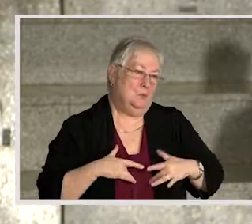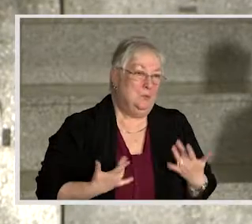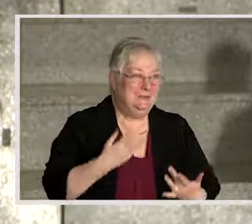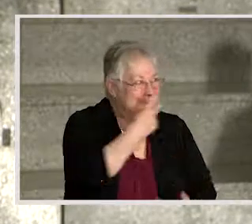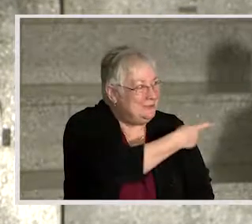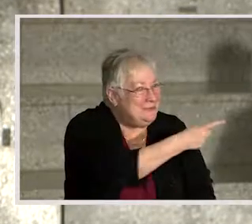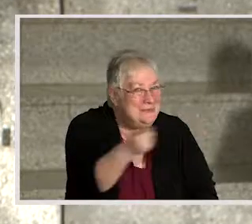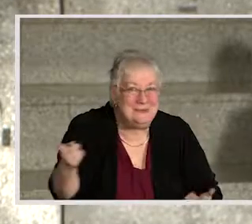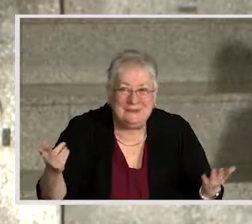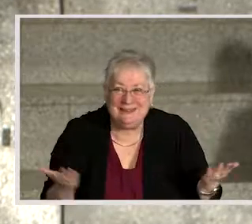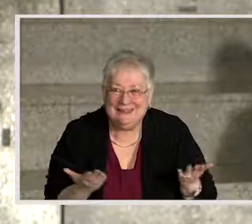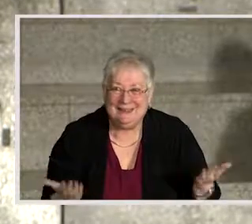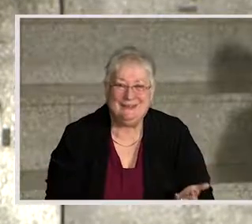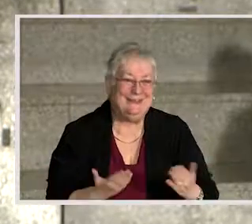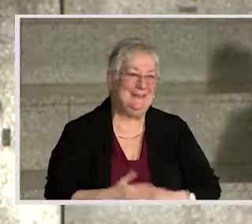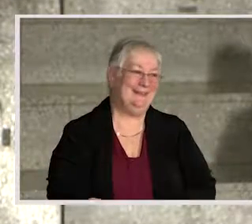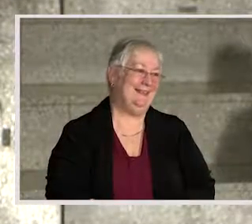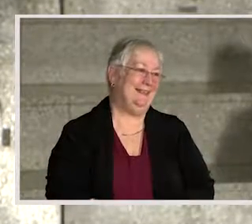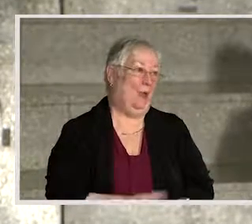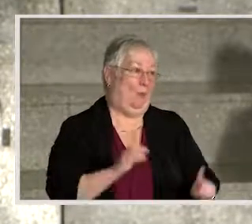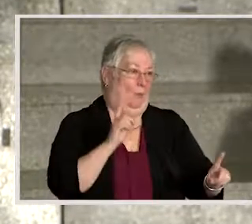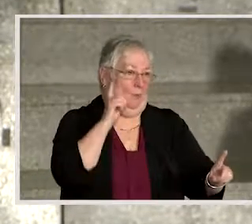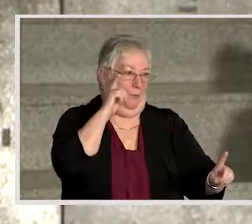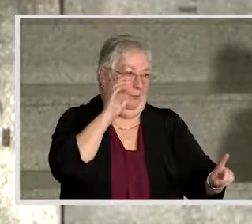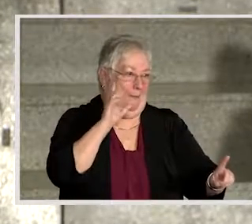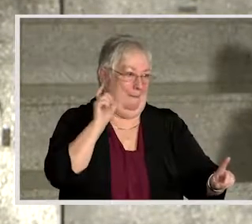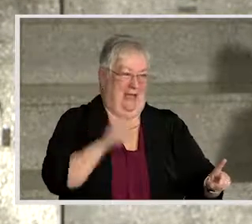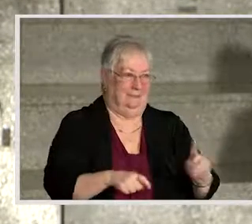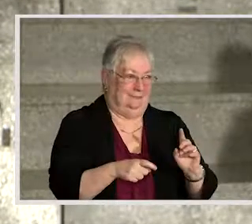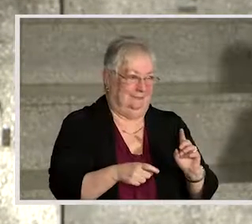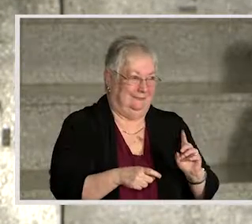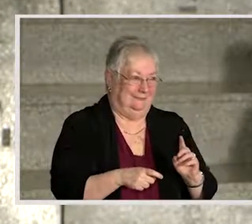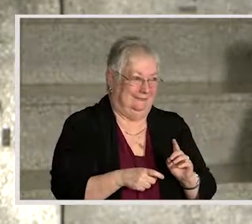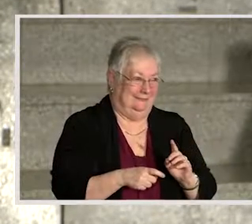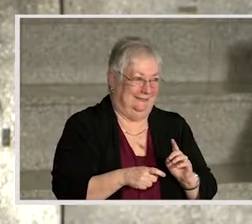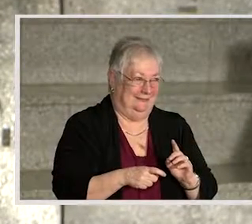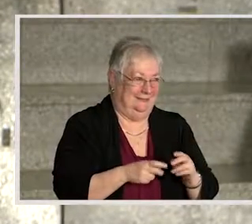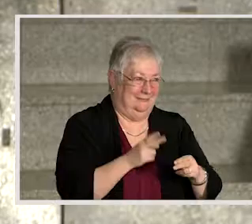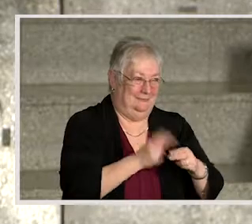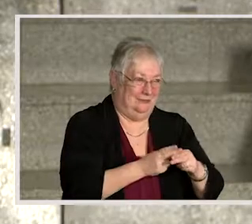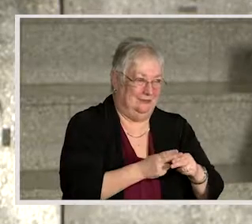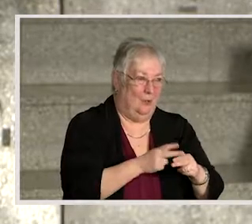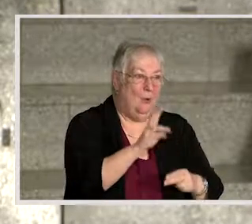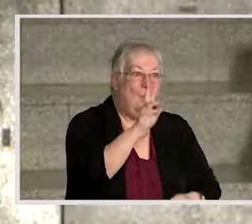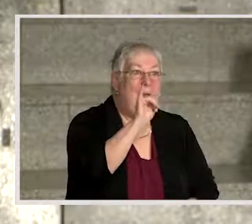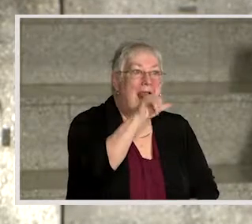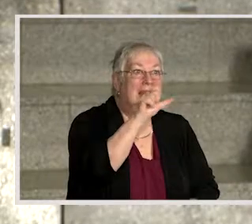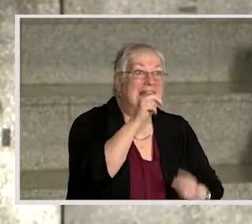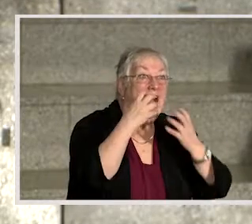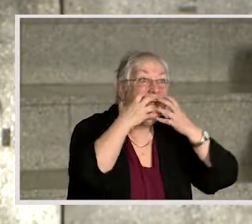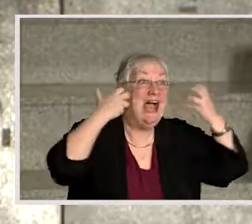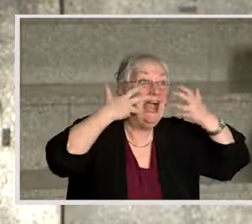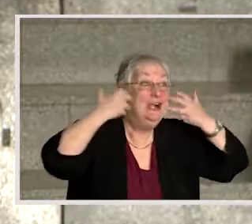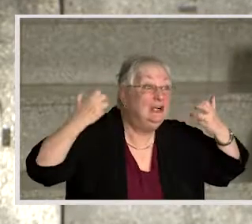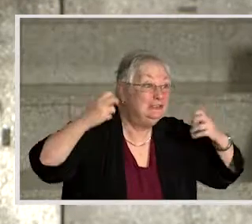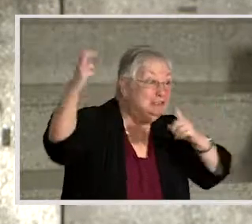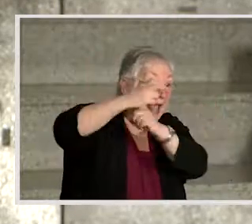THE WILSON TIGERS ARE CHAMPIONS, I HEAR THEY WON A BIG GAME LAST NIGHT. LET'S HEAR IT FOR THE WILSON